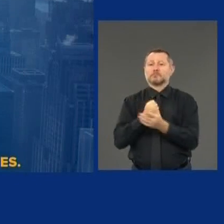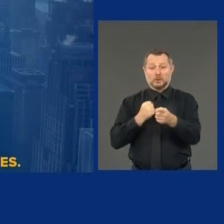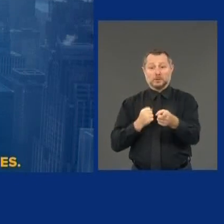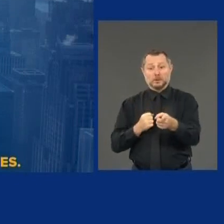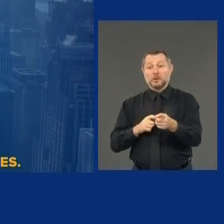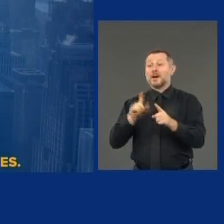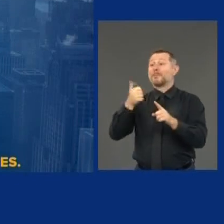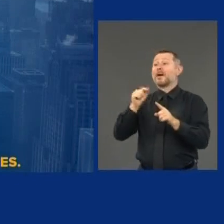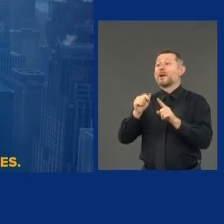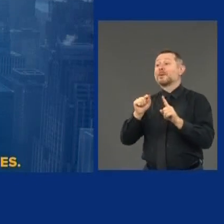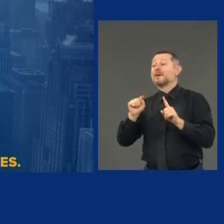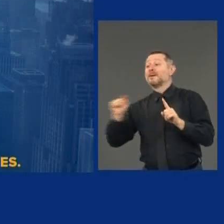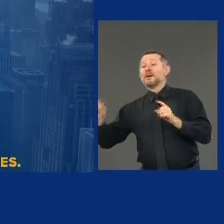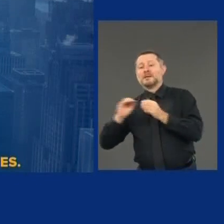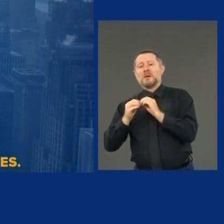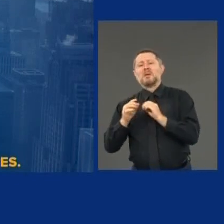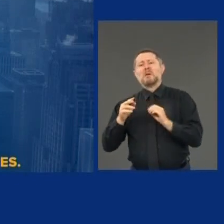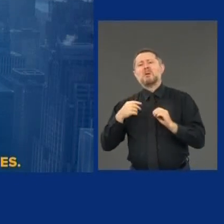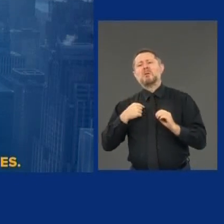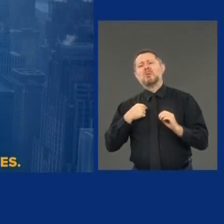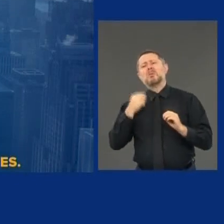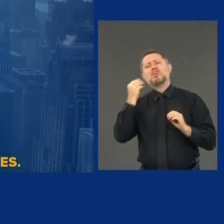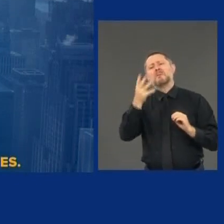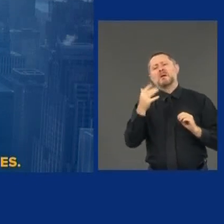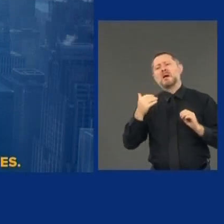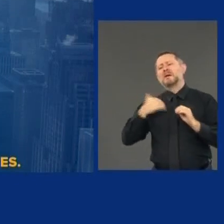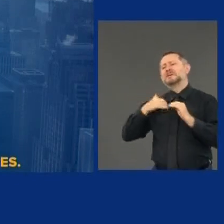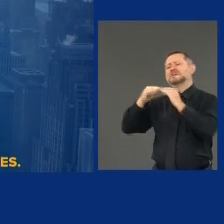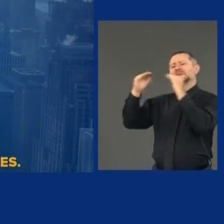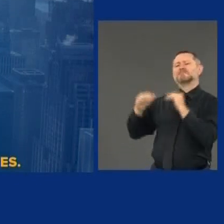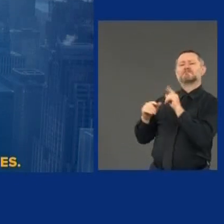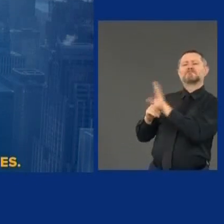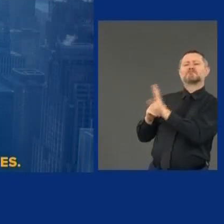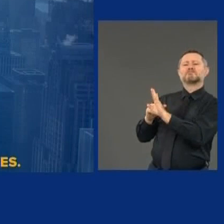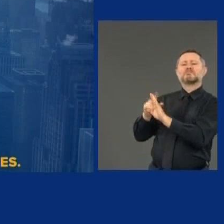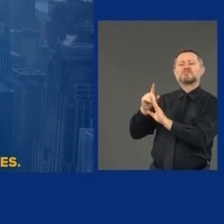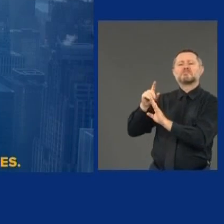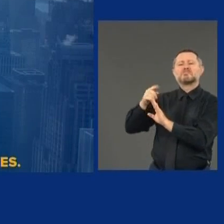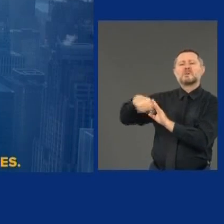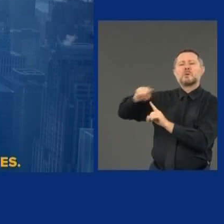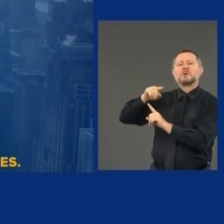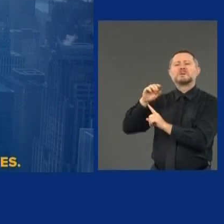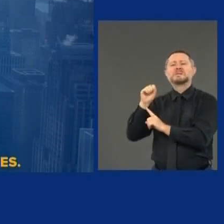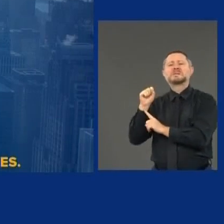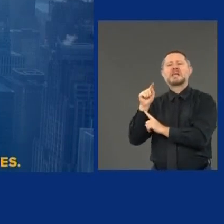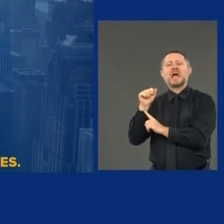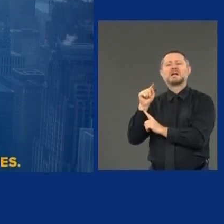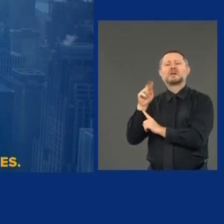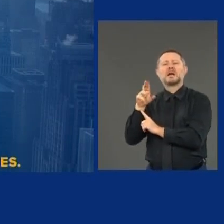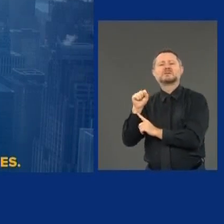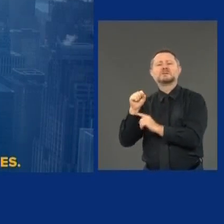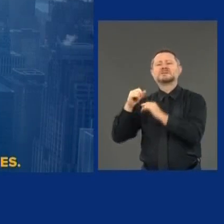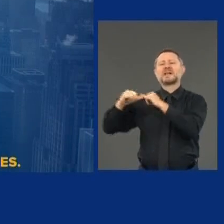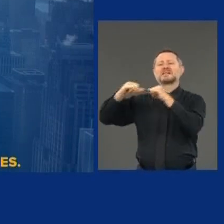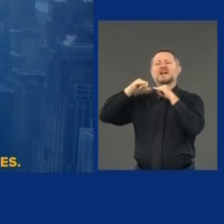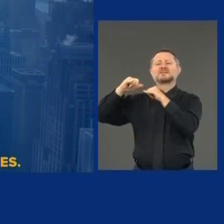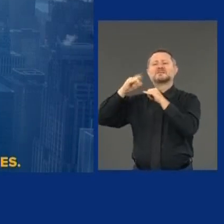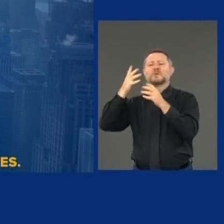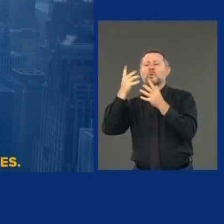AND THAT IS THE DAILY TESTING NUMBER. WHY? THE OTHERS ARE STATUS OF THE SYSTEM FOR THE LAGGING